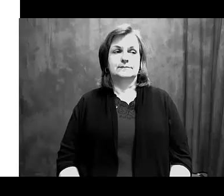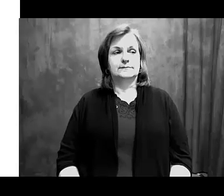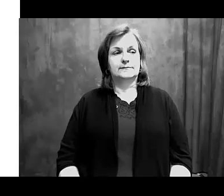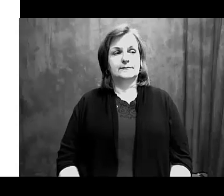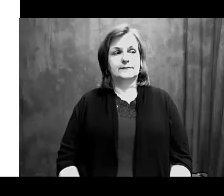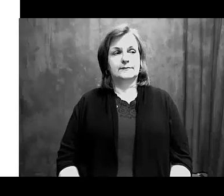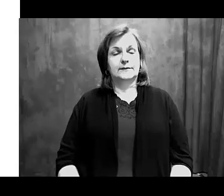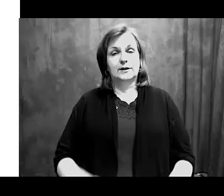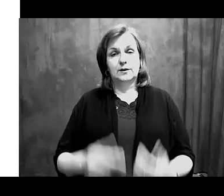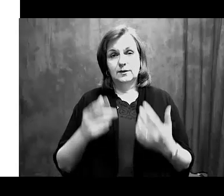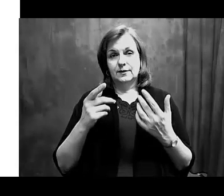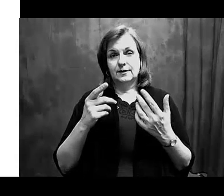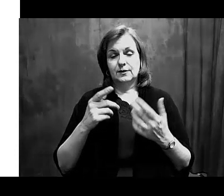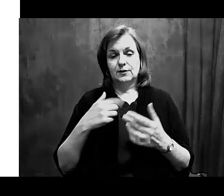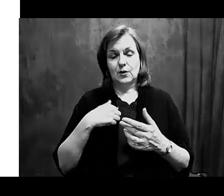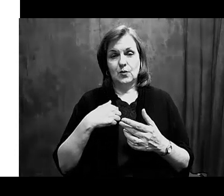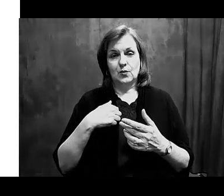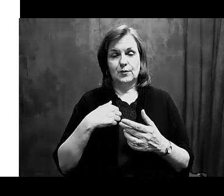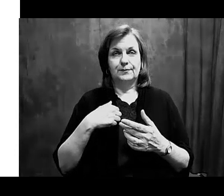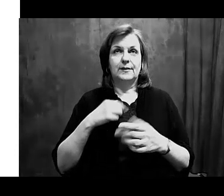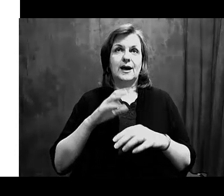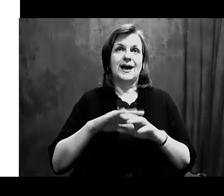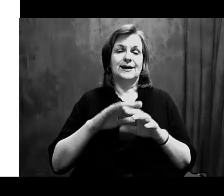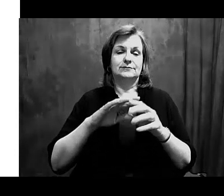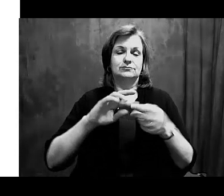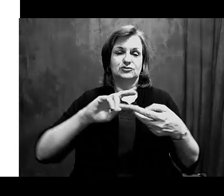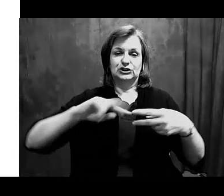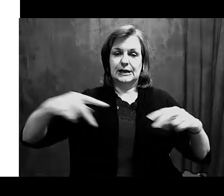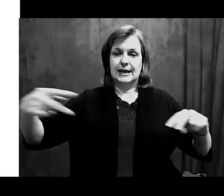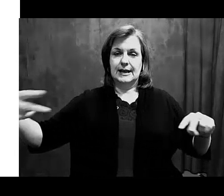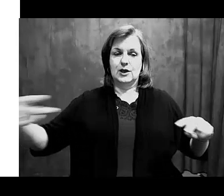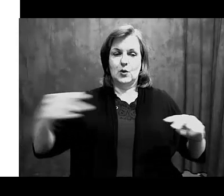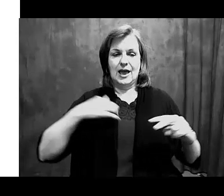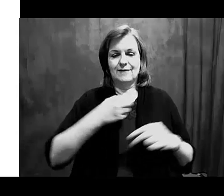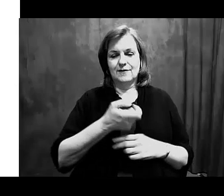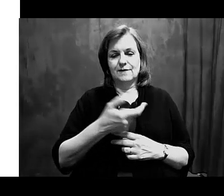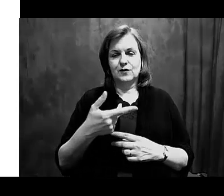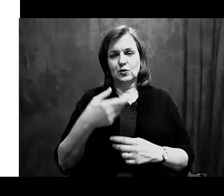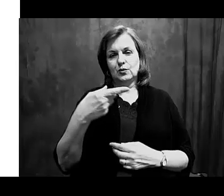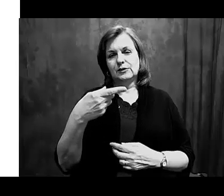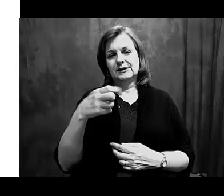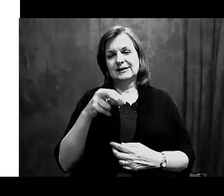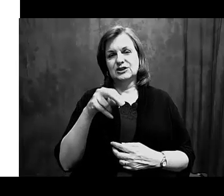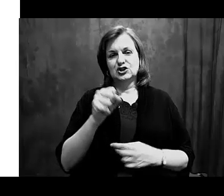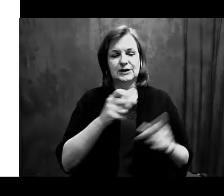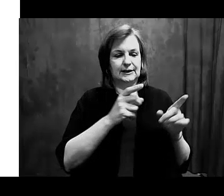so in this sequence we select particular genes -- we see here they've got some genes labeled